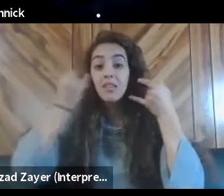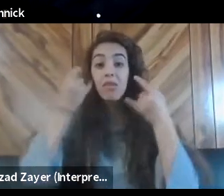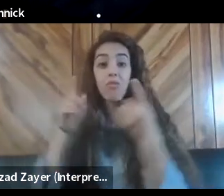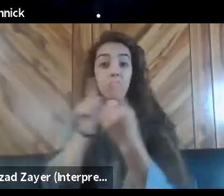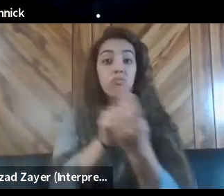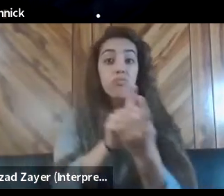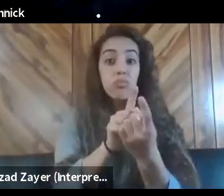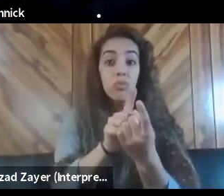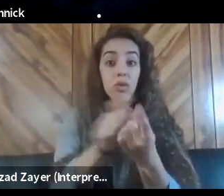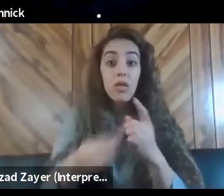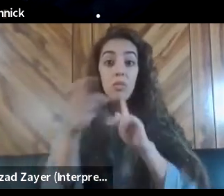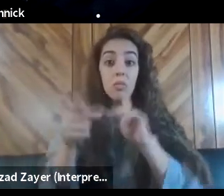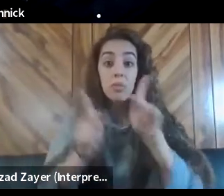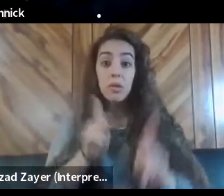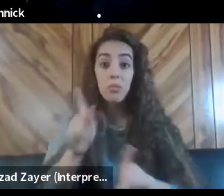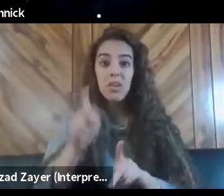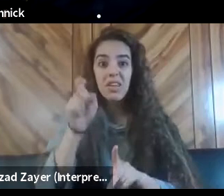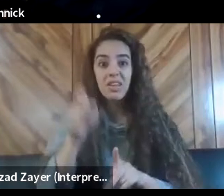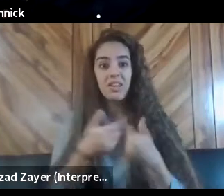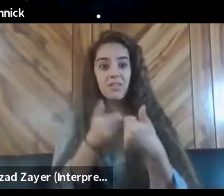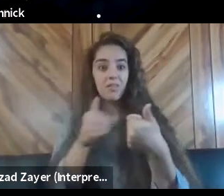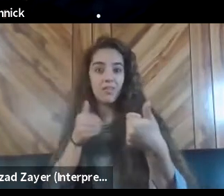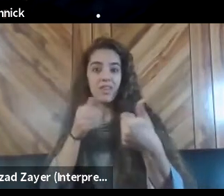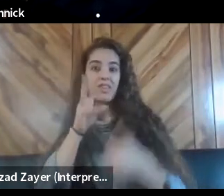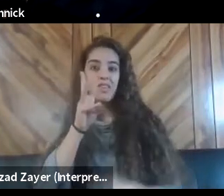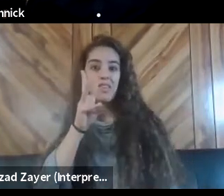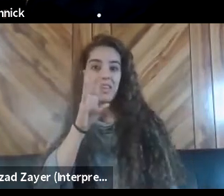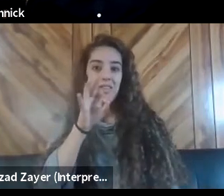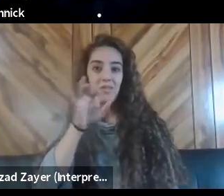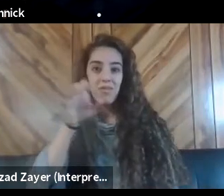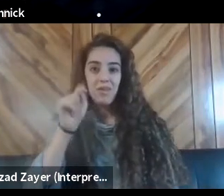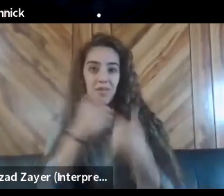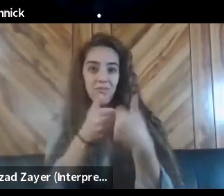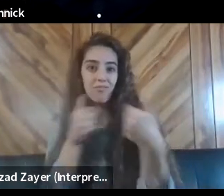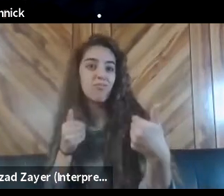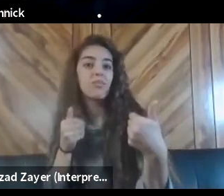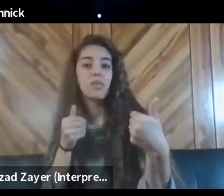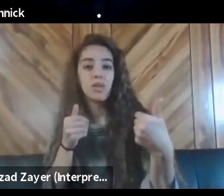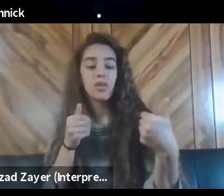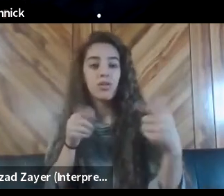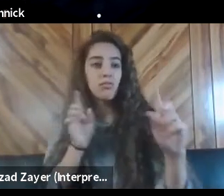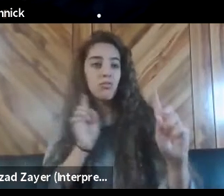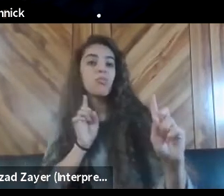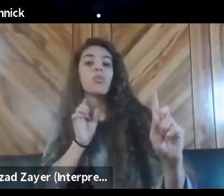but that's not really six feet. Now, we're in this strange space